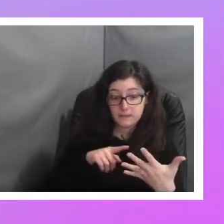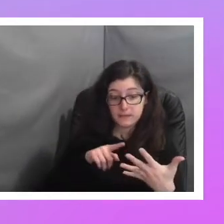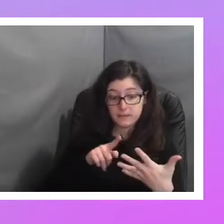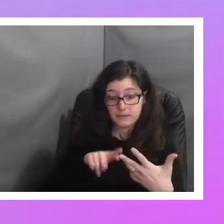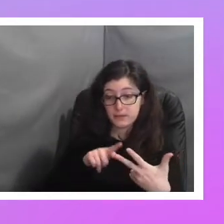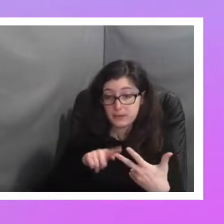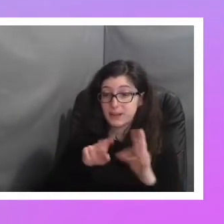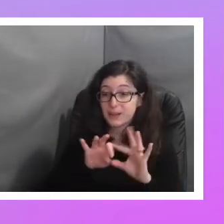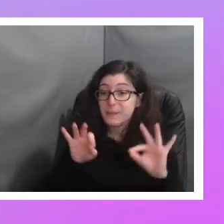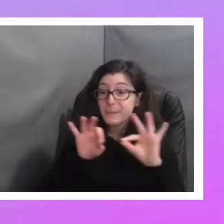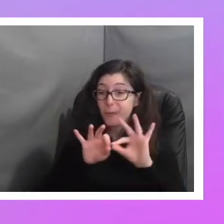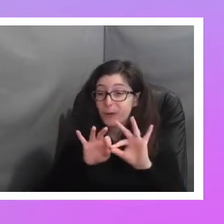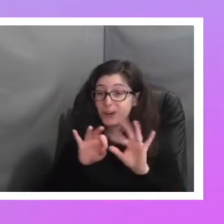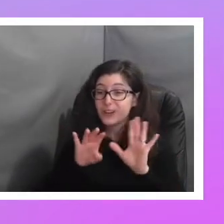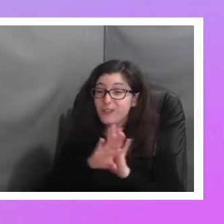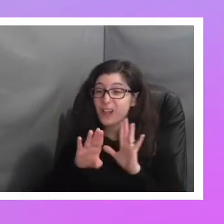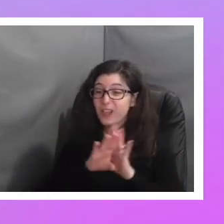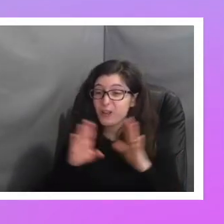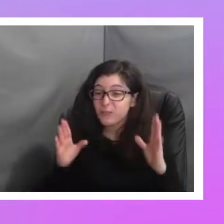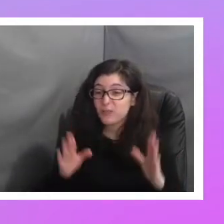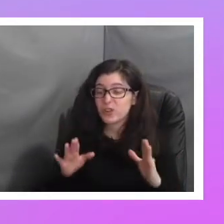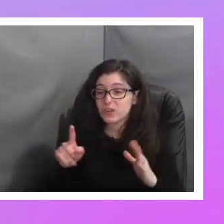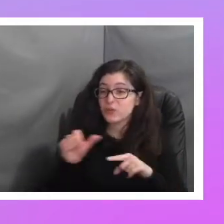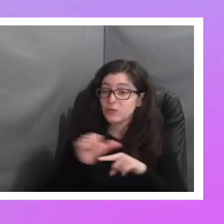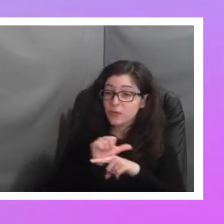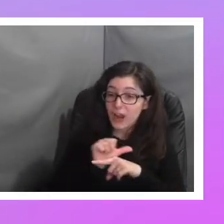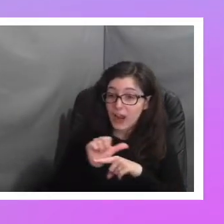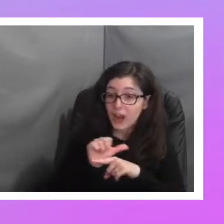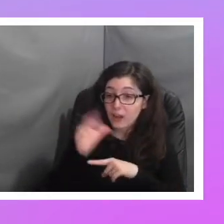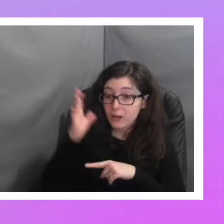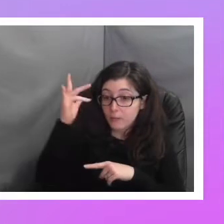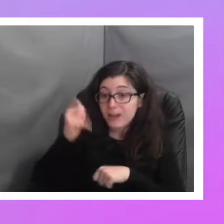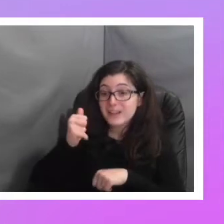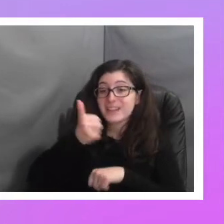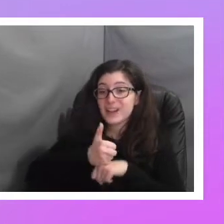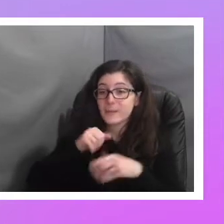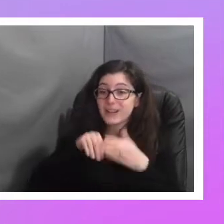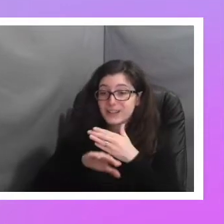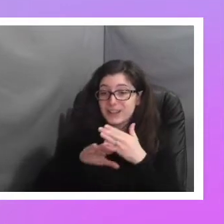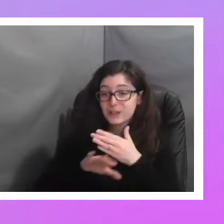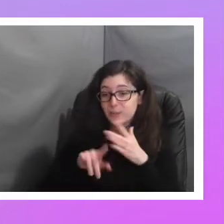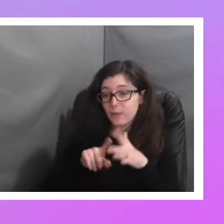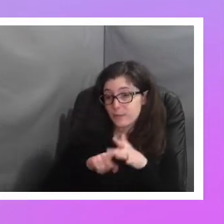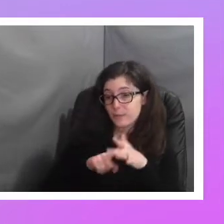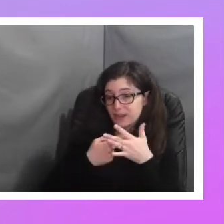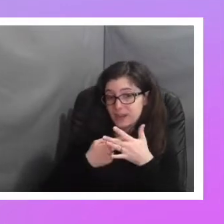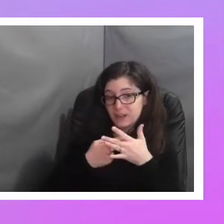so that they build things accessibly from the beginning. And don't forget the content creators,